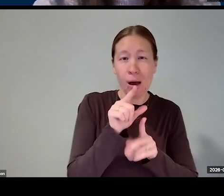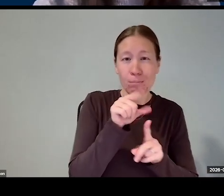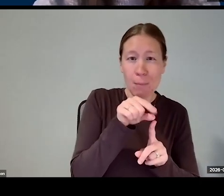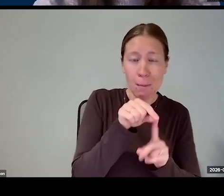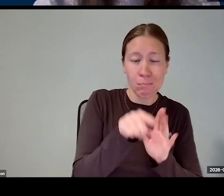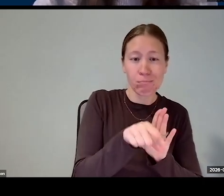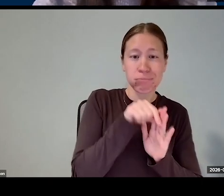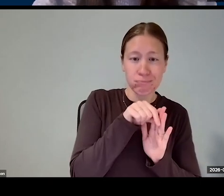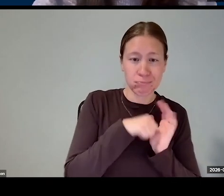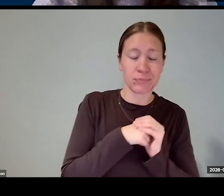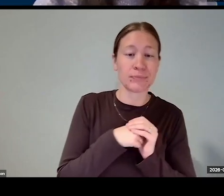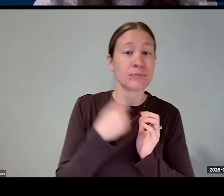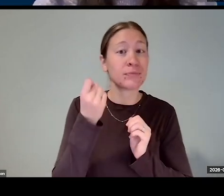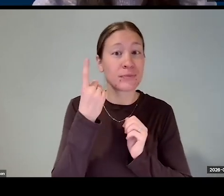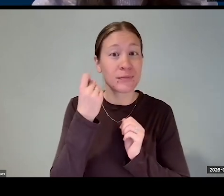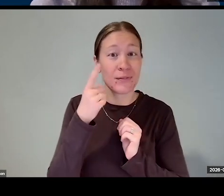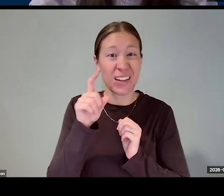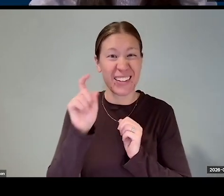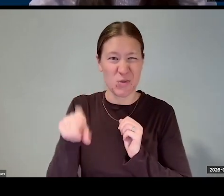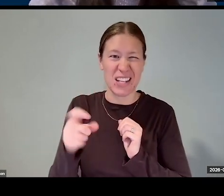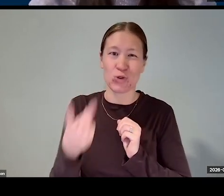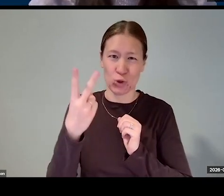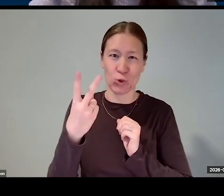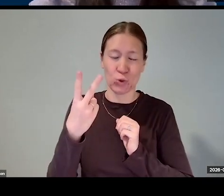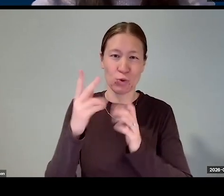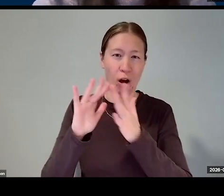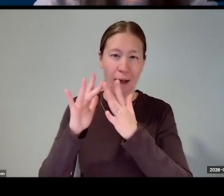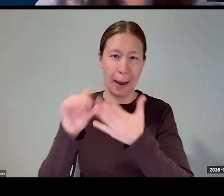You just need to have two browser windows open side by side